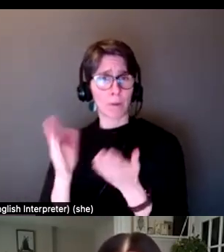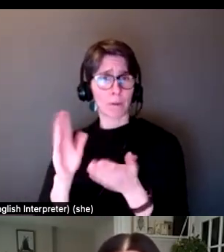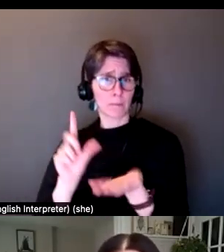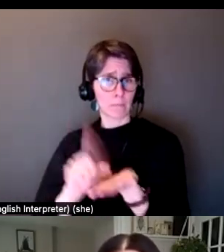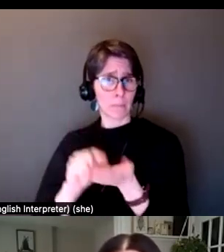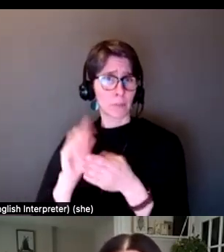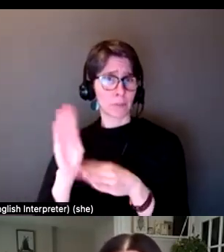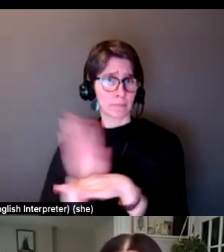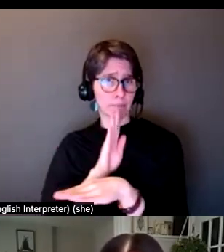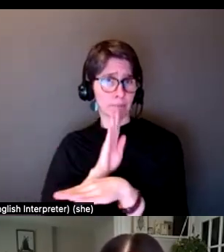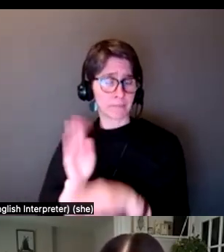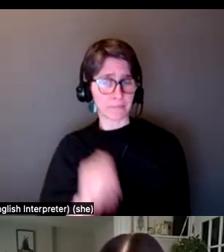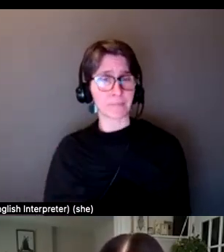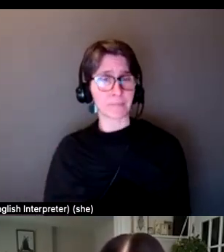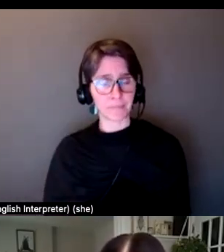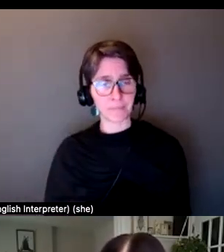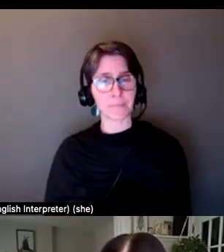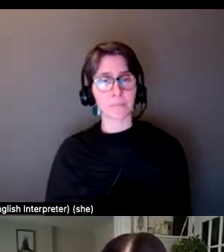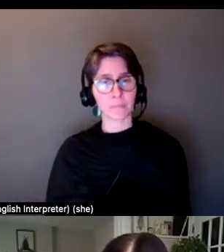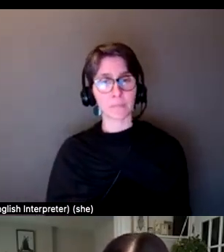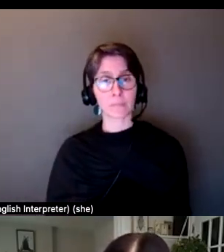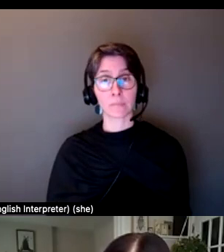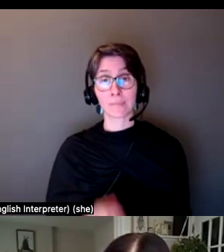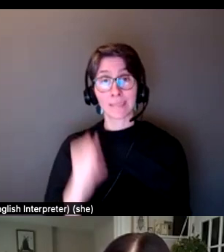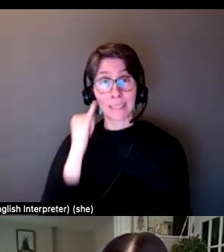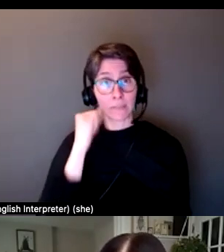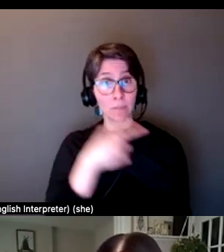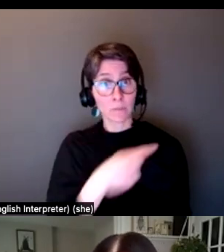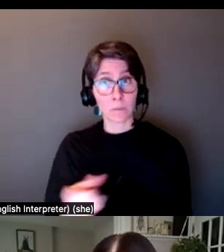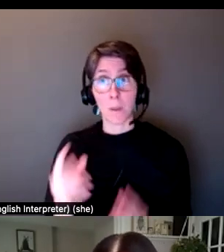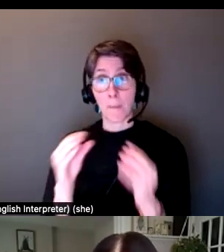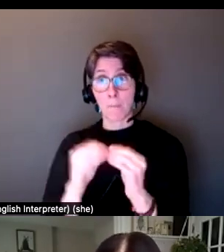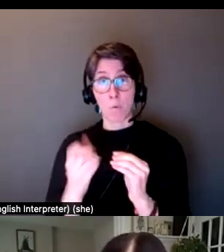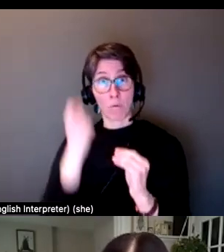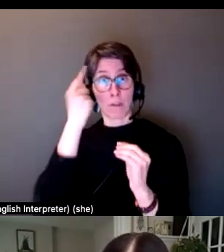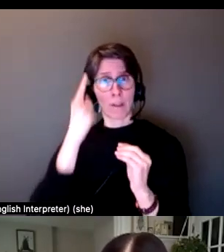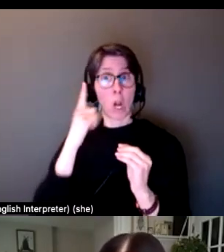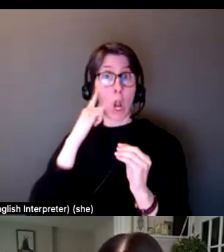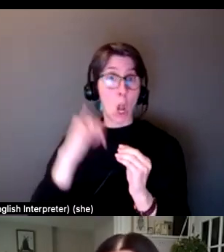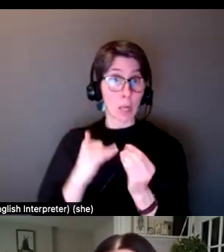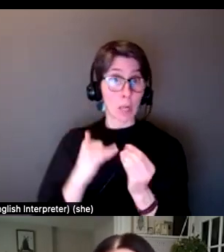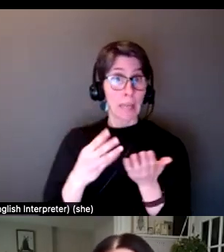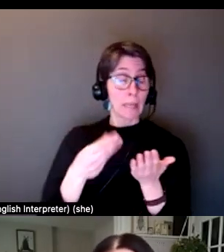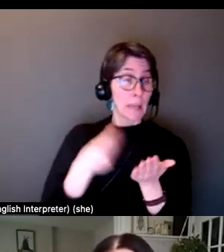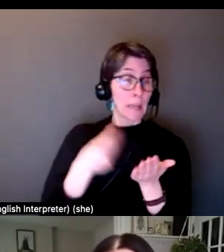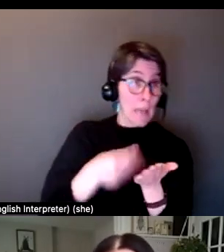because I think understanding how compensation works and maybe how it doesn't work in our field